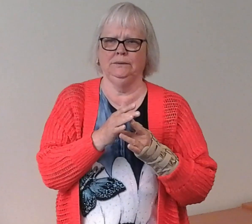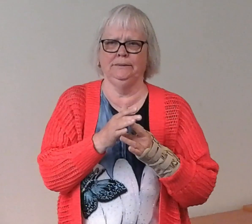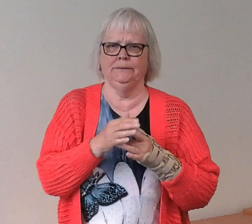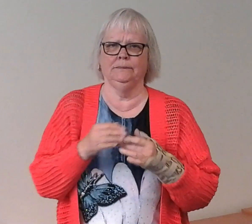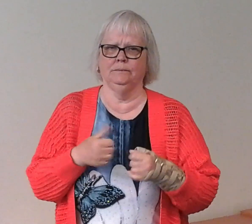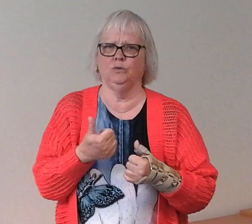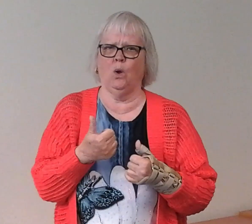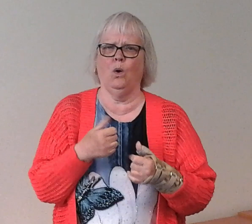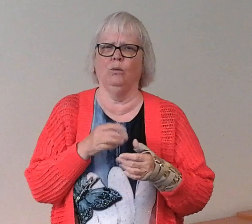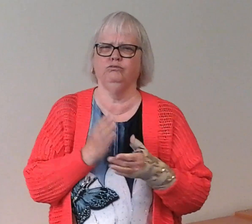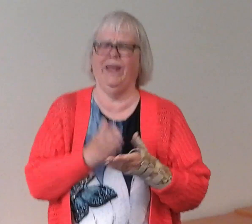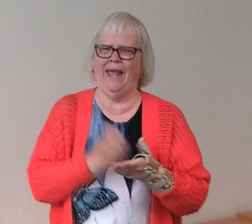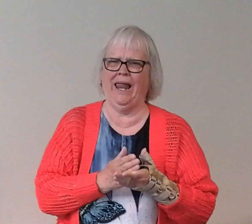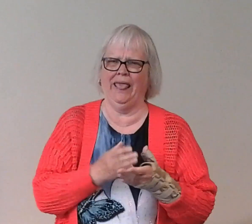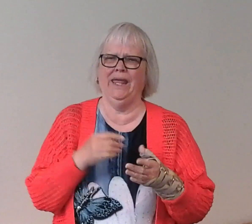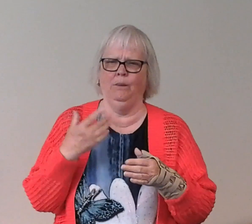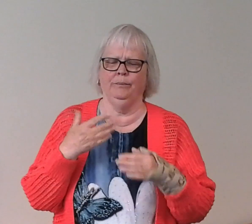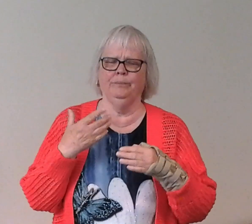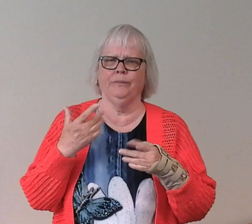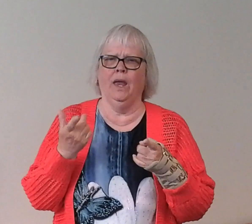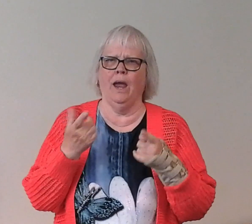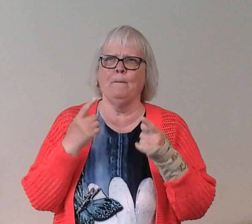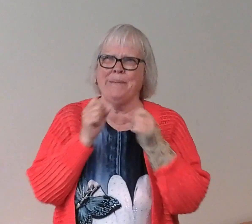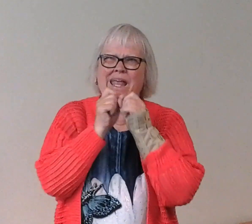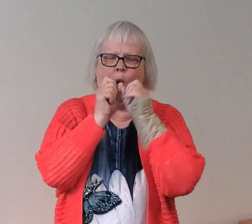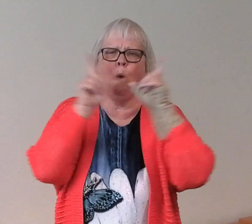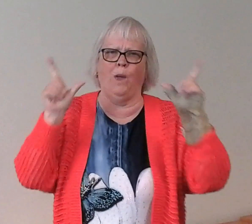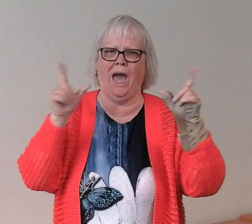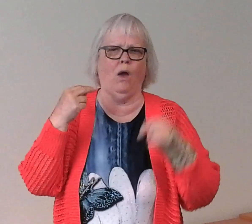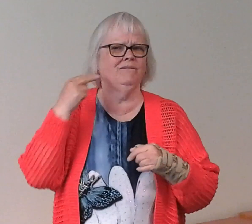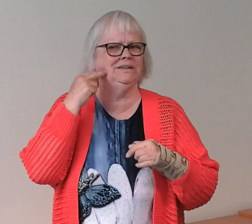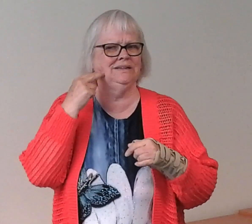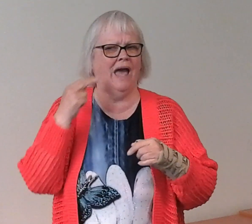important that needs to be in the text message also and confirmed. To make you